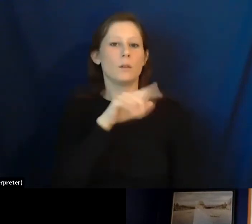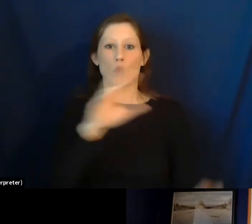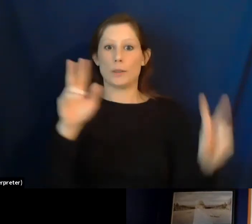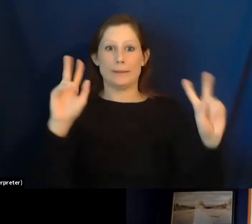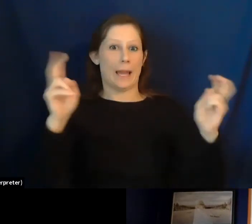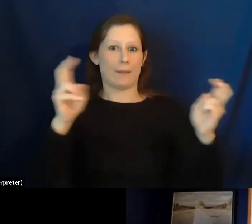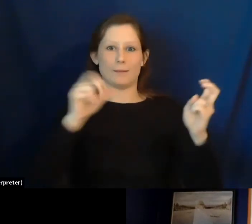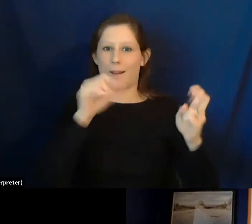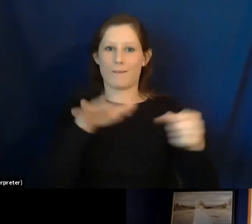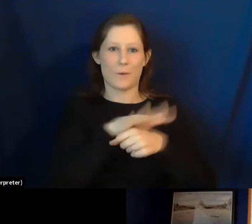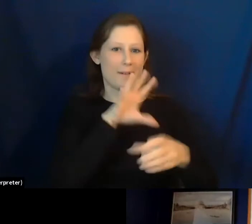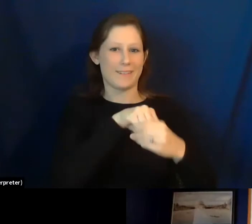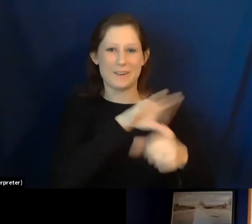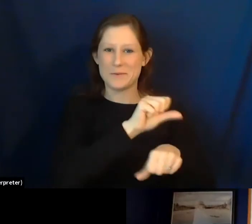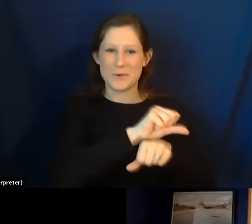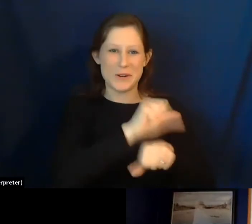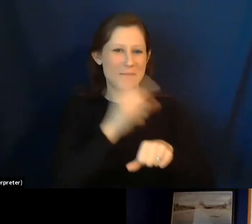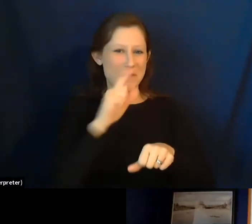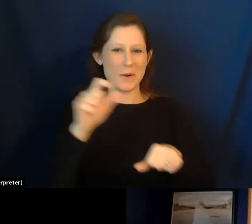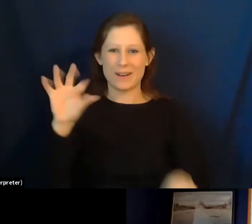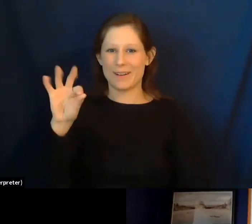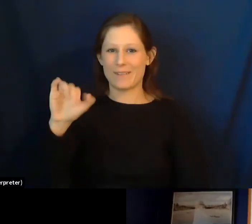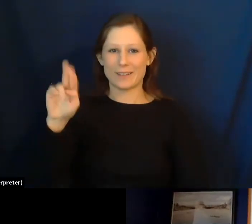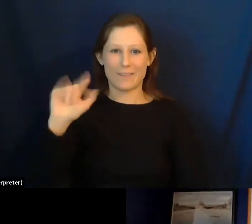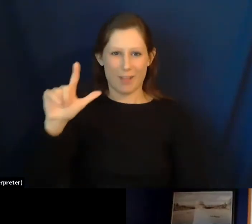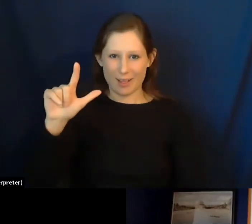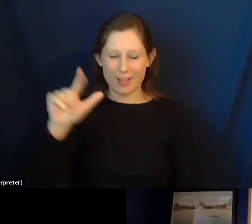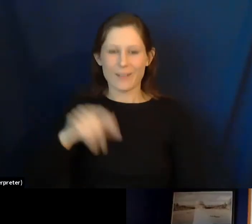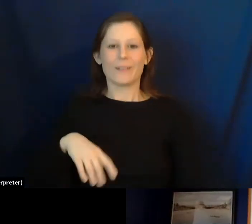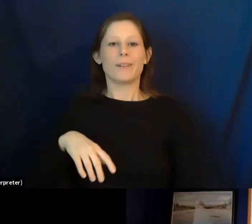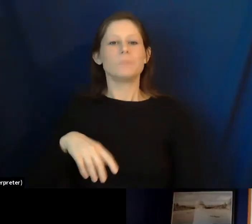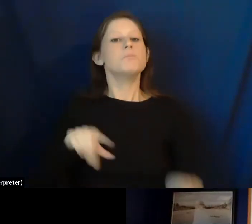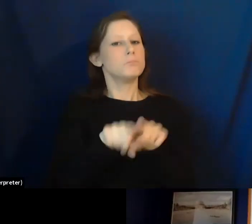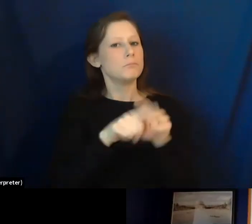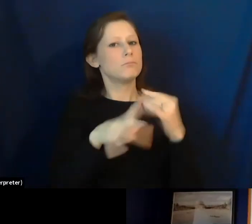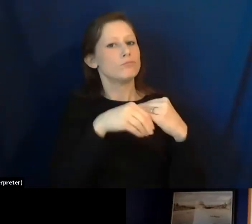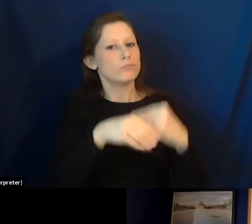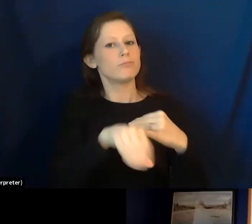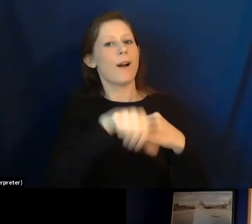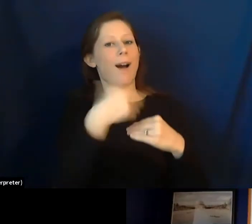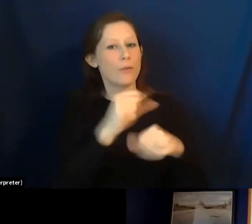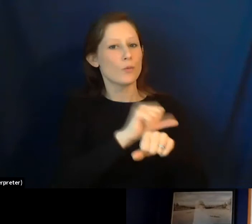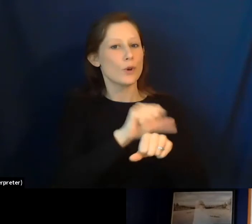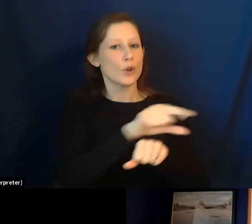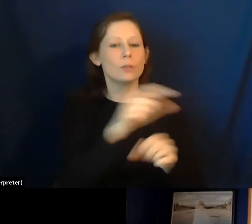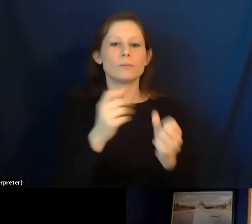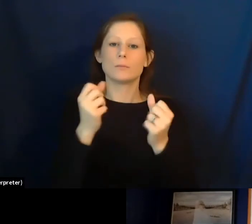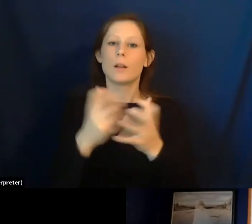work that she does for the Festival. In addition to a lot of the creative programming ideas